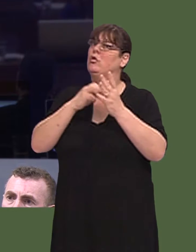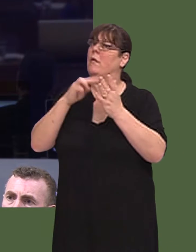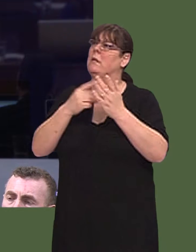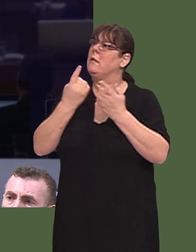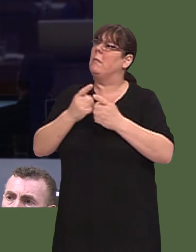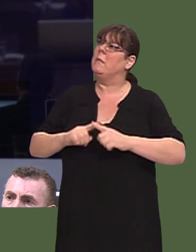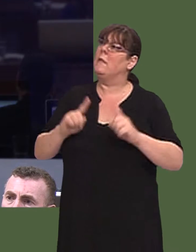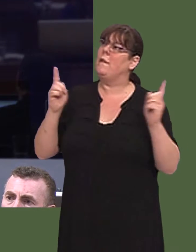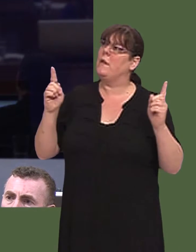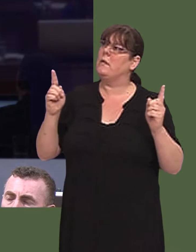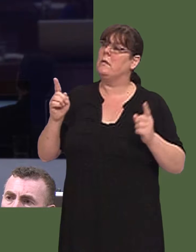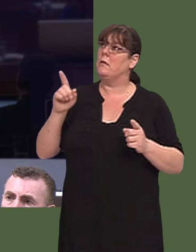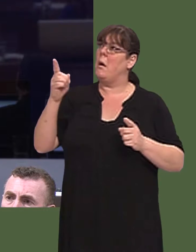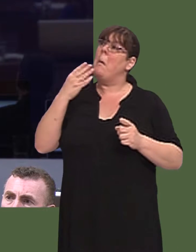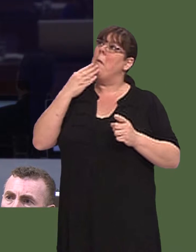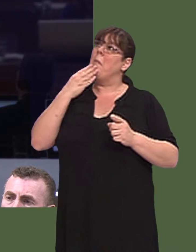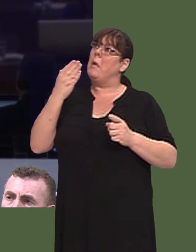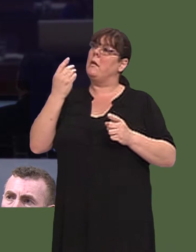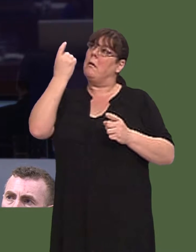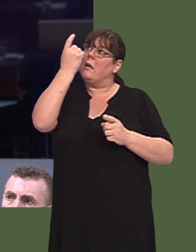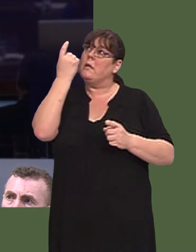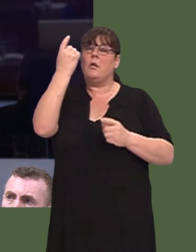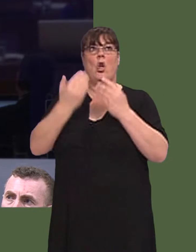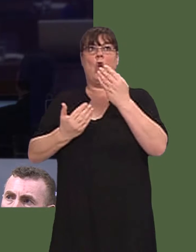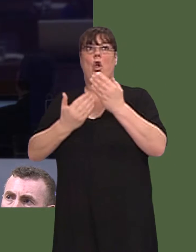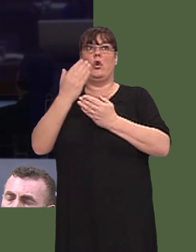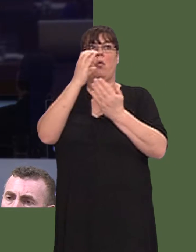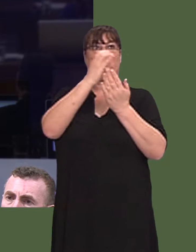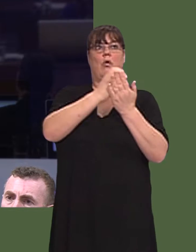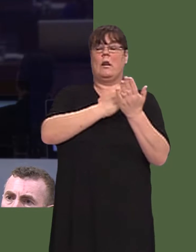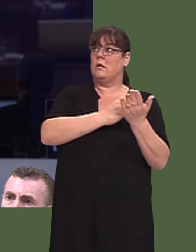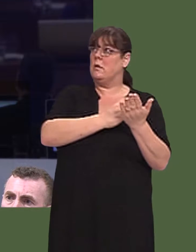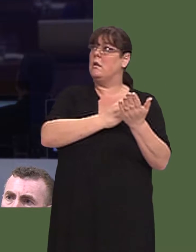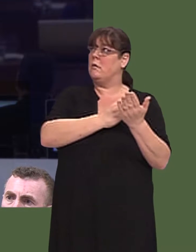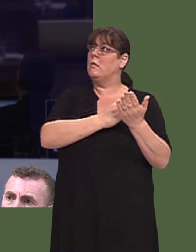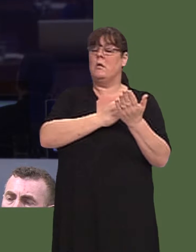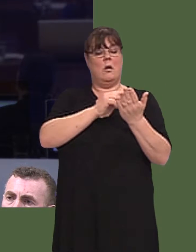Will you give detailed consideration to the need for new criteria when considering the